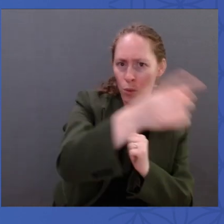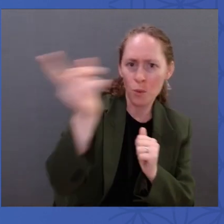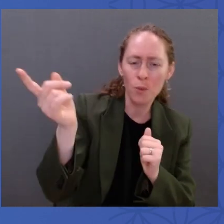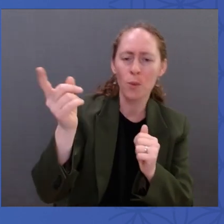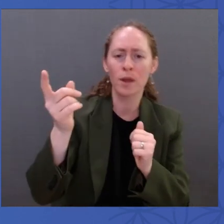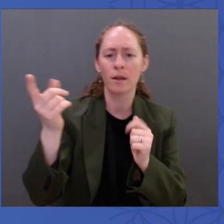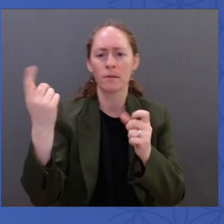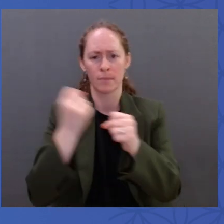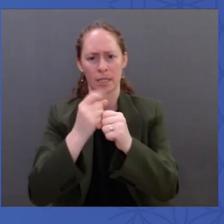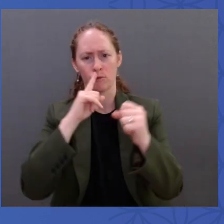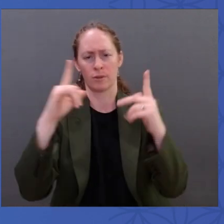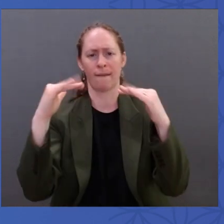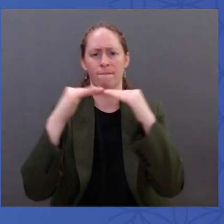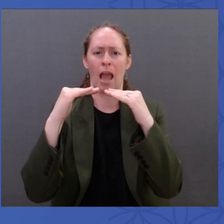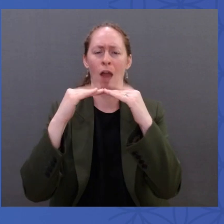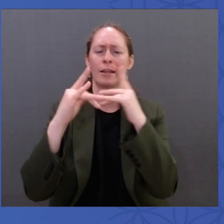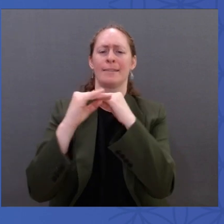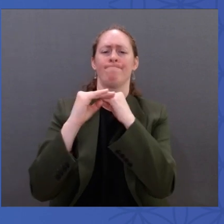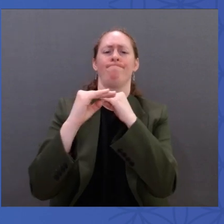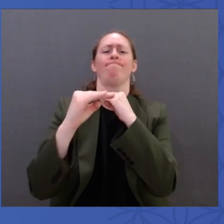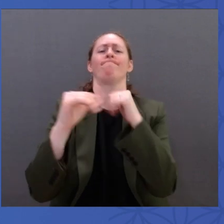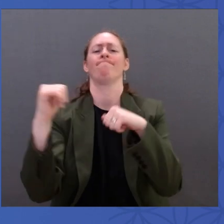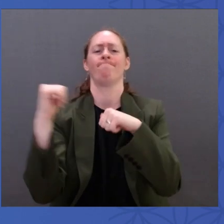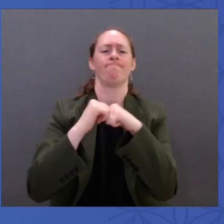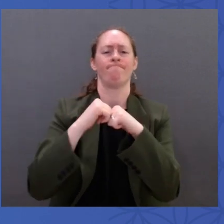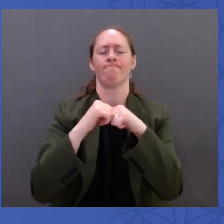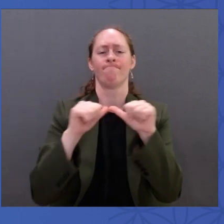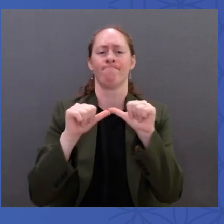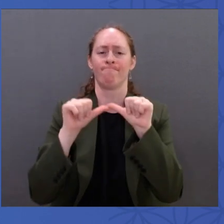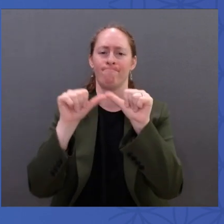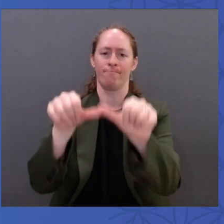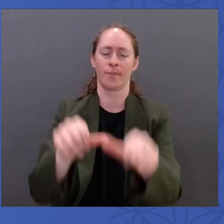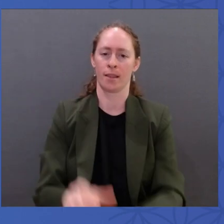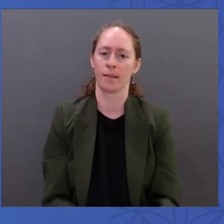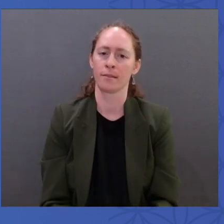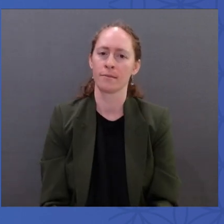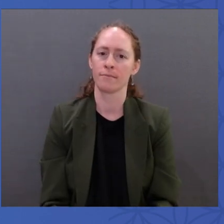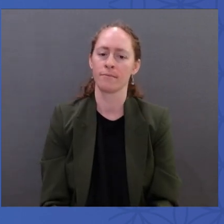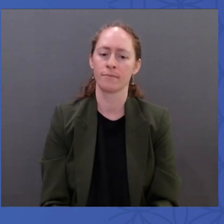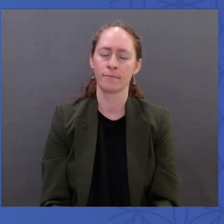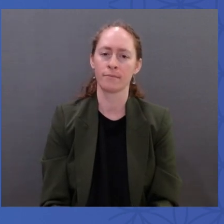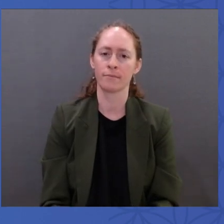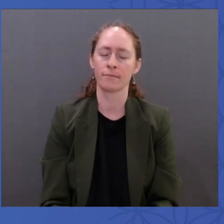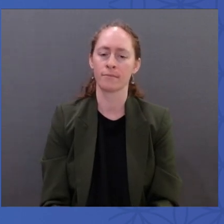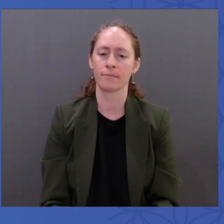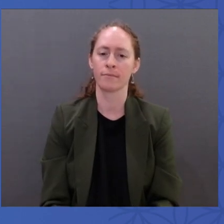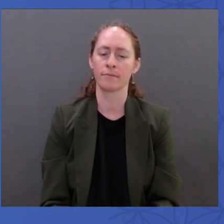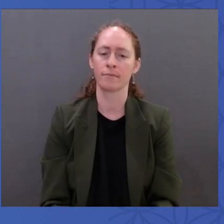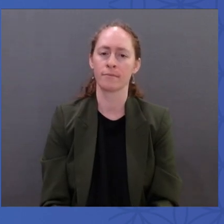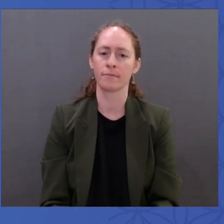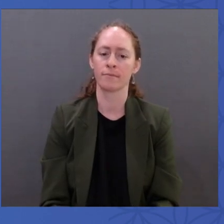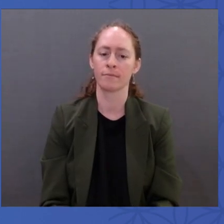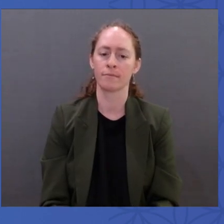I believe that the three key pillars